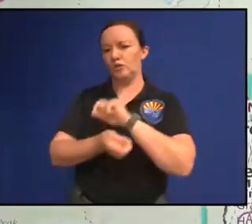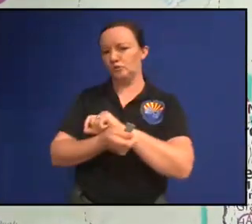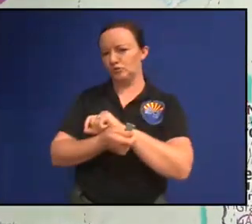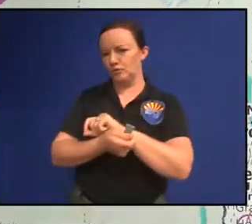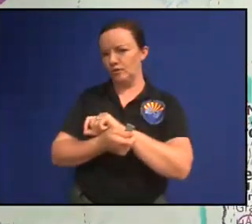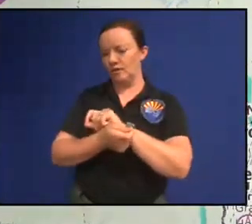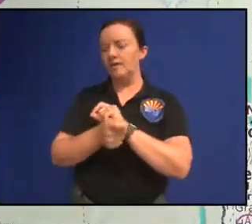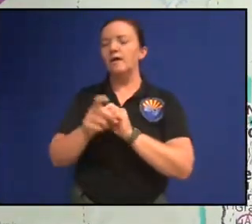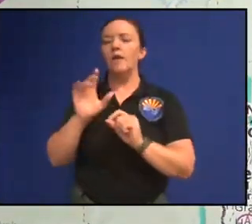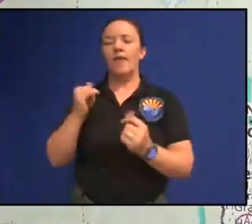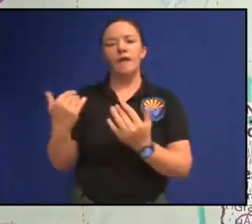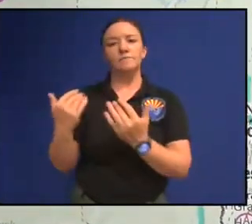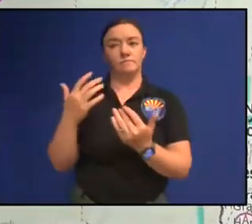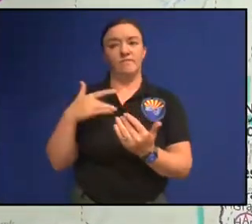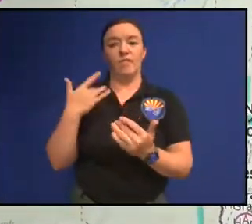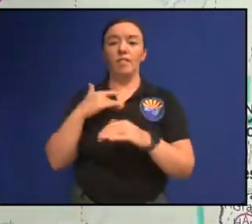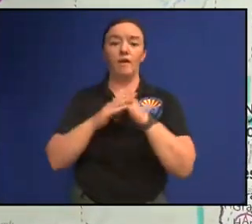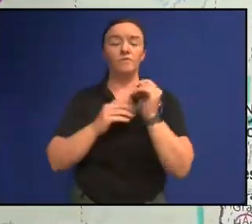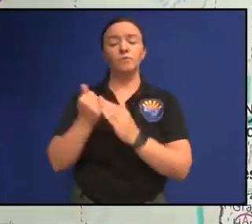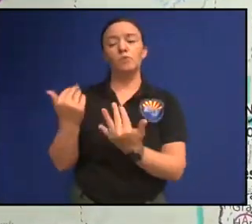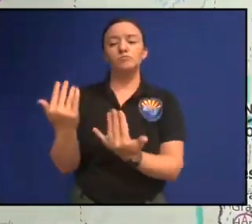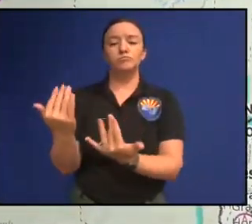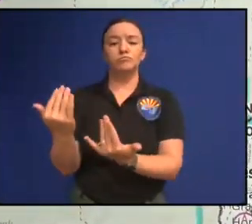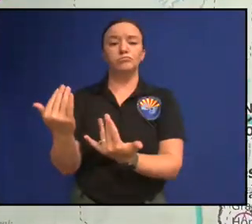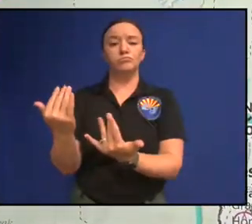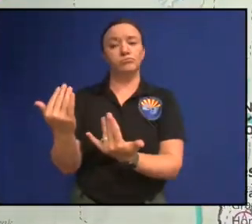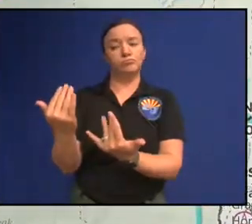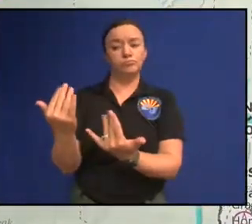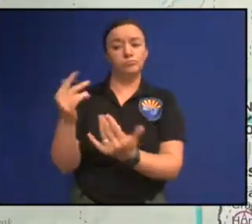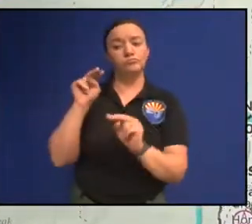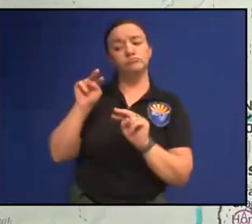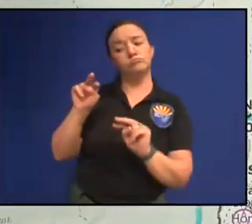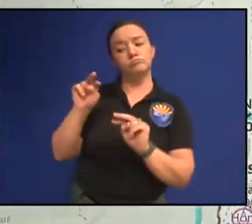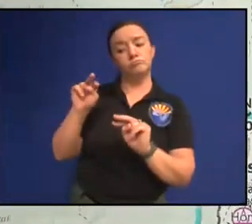I KNOW WE HAVE TALKED ABOUT IT LAST FRIDAY AND THEN ON